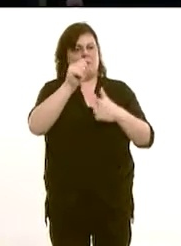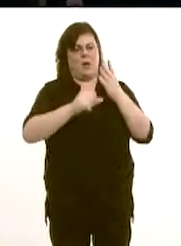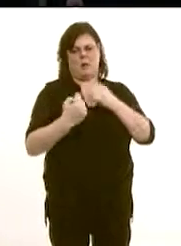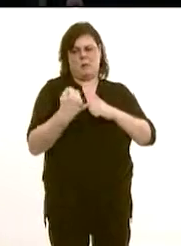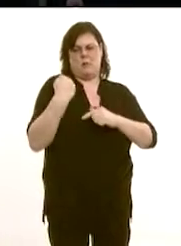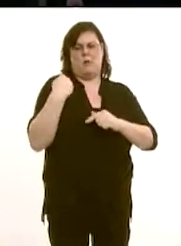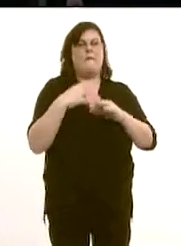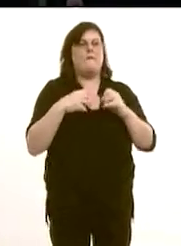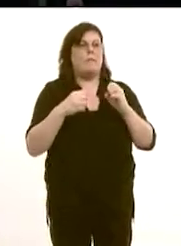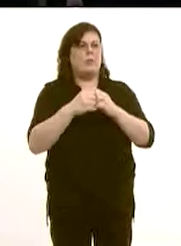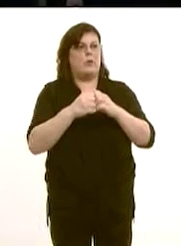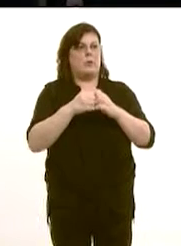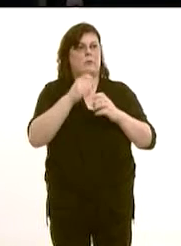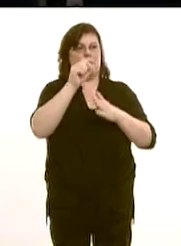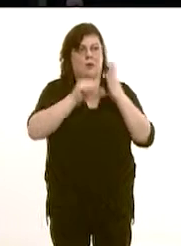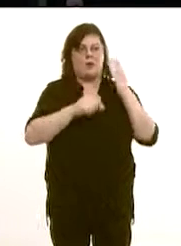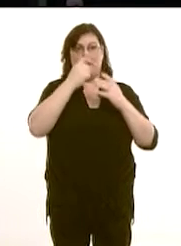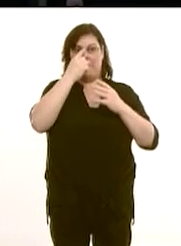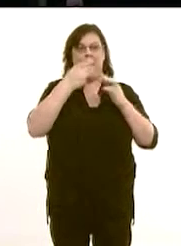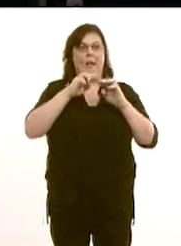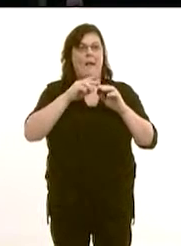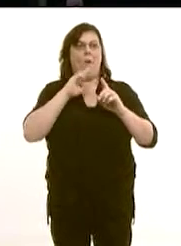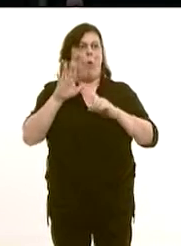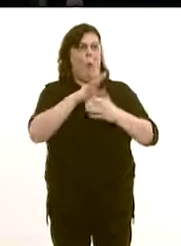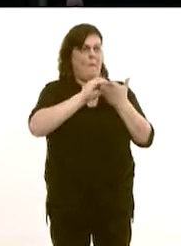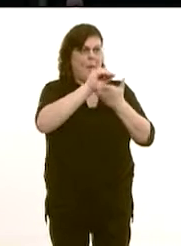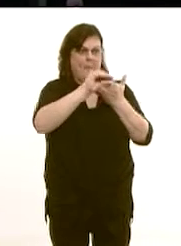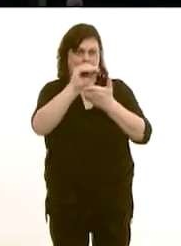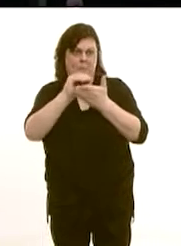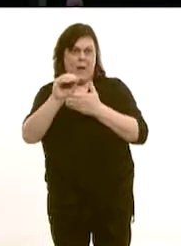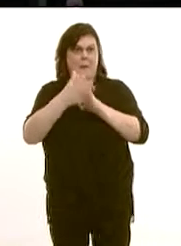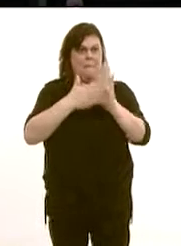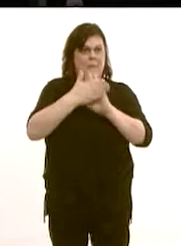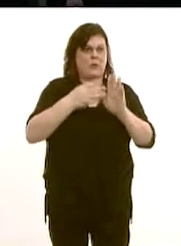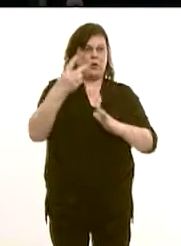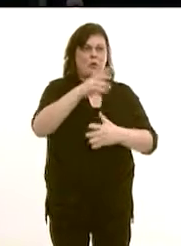and if all the applications were paid out, we’re talking about some 250 successful applications.